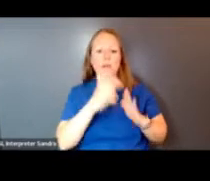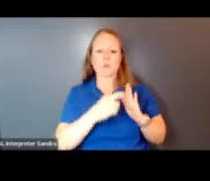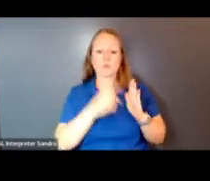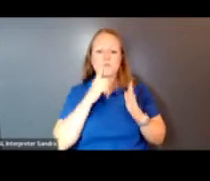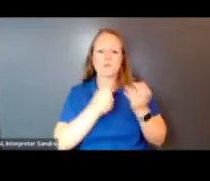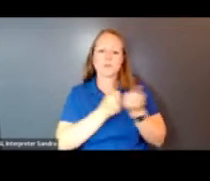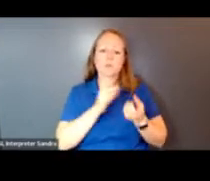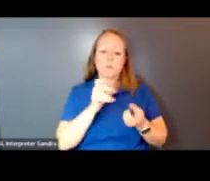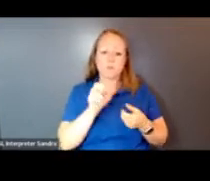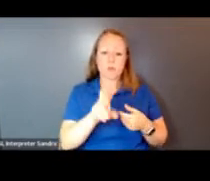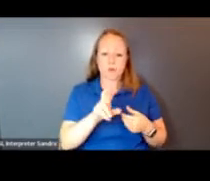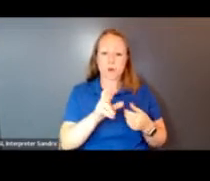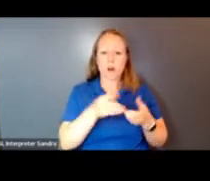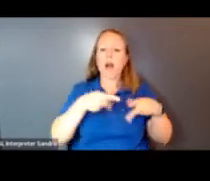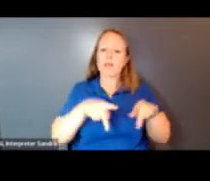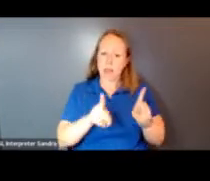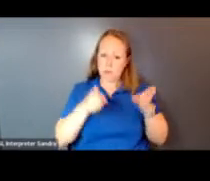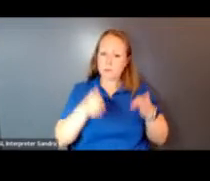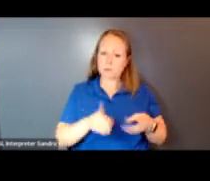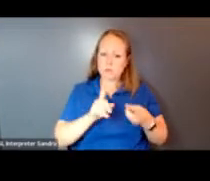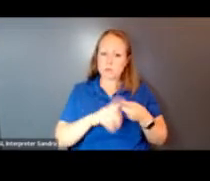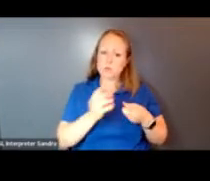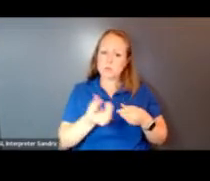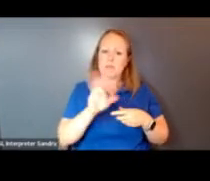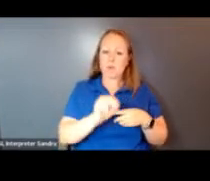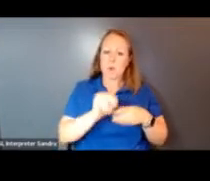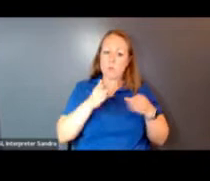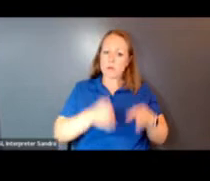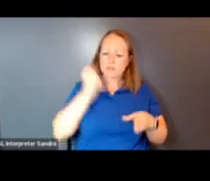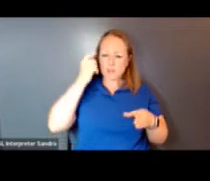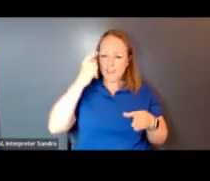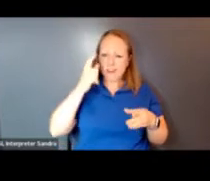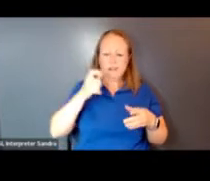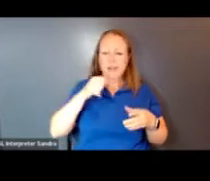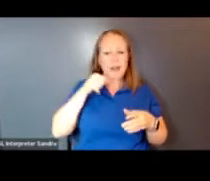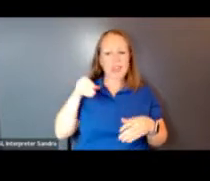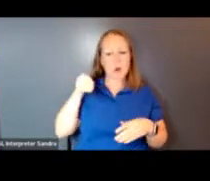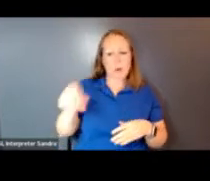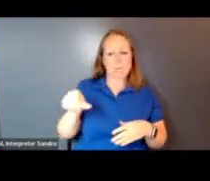their own person. But as I said, they don't get paid unless you perform the service for another